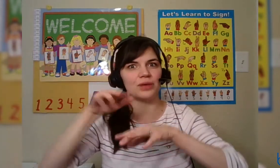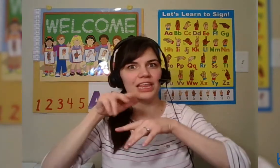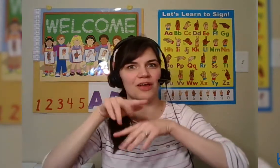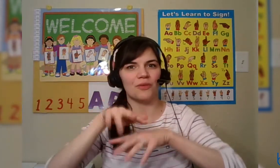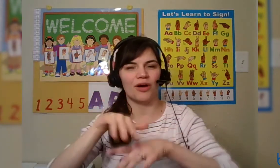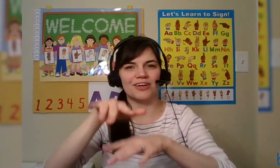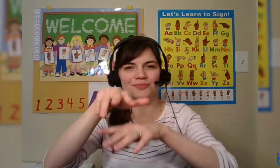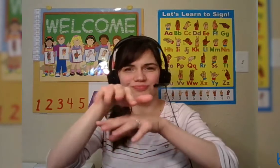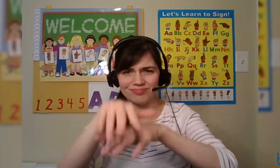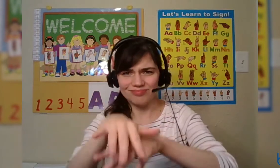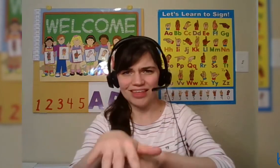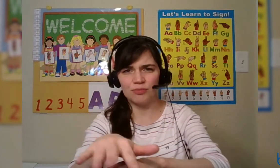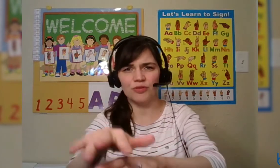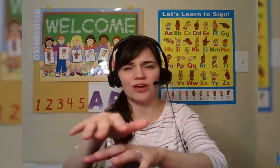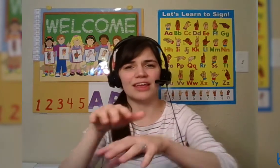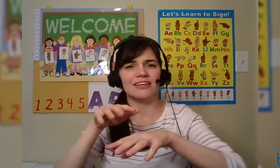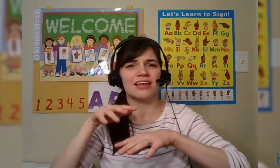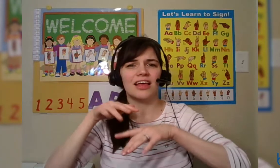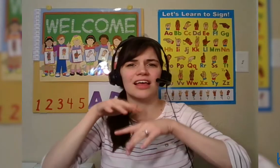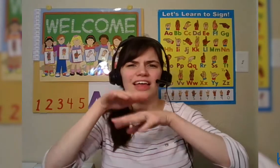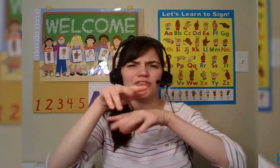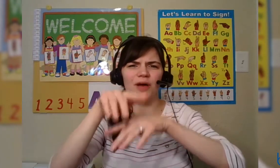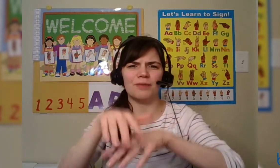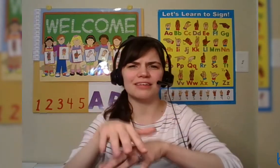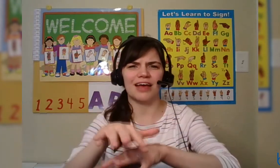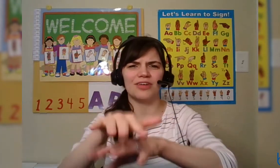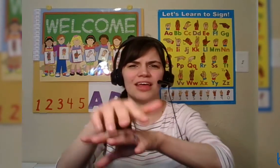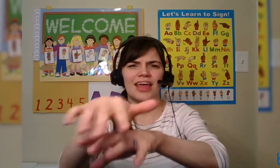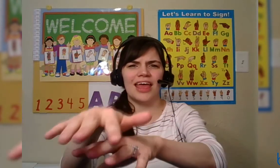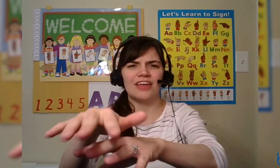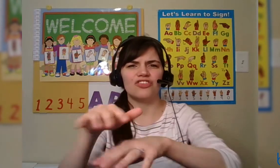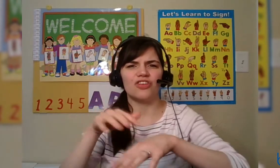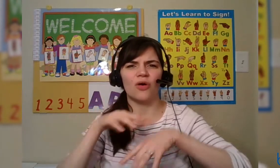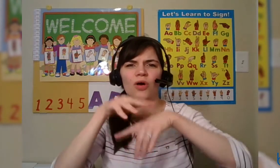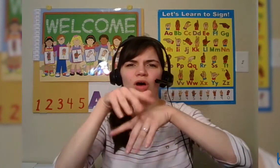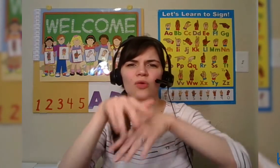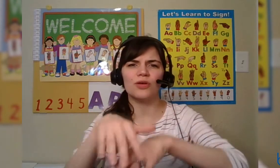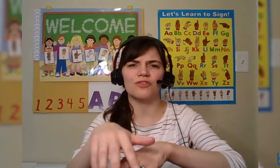twinkling on the water and move your hand kind of up and down to show a river.